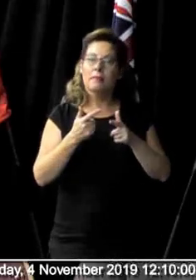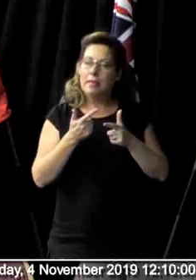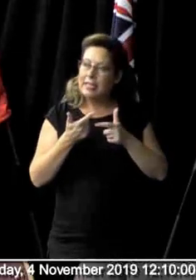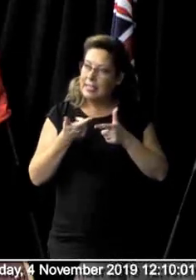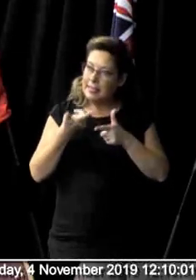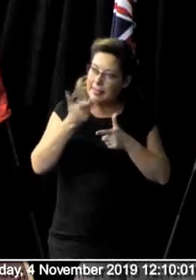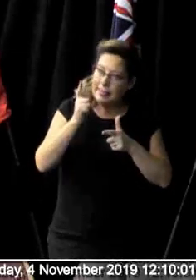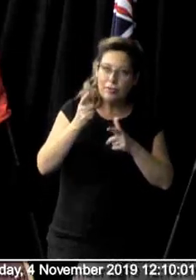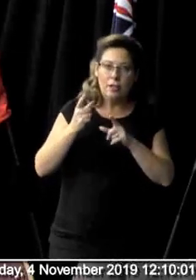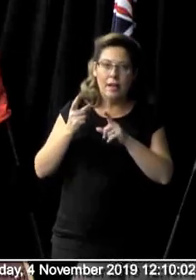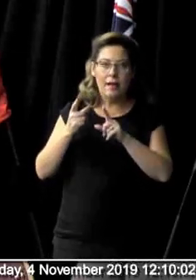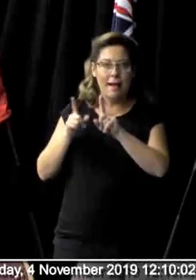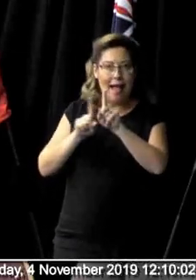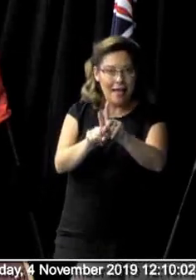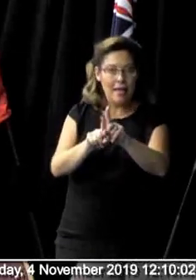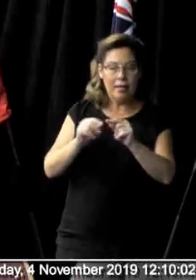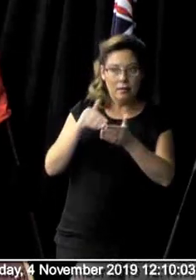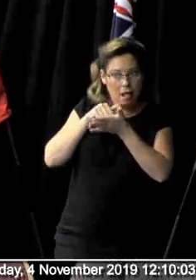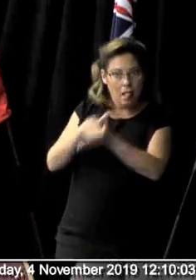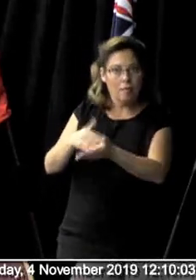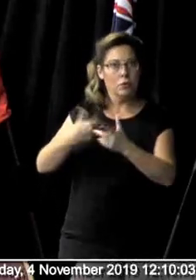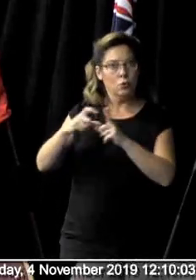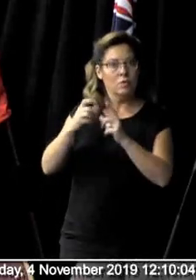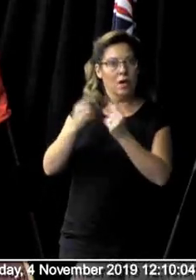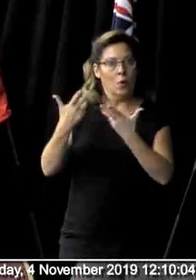Manage her personal care, perhaps opening a container,